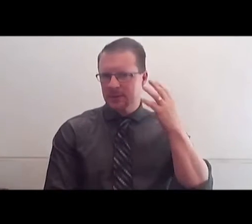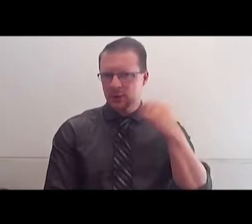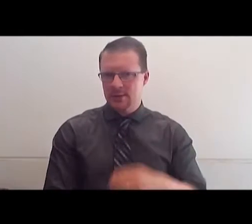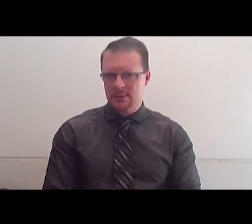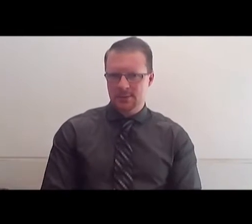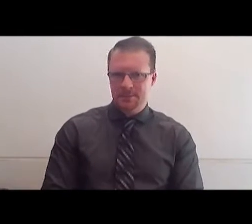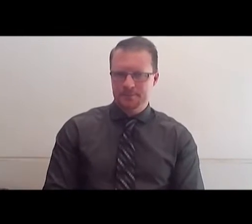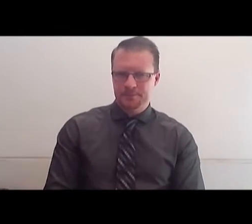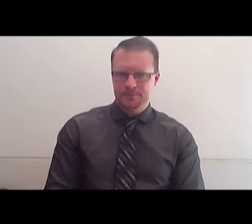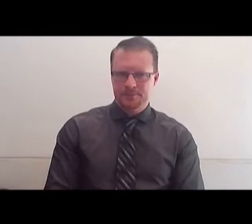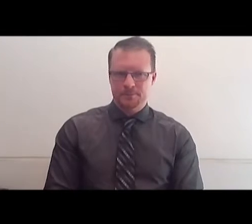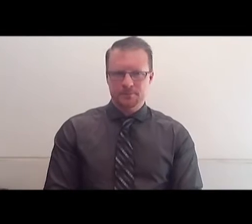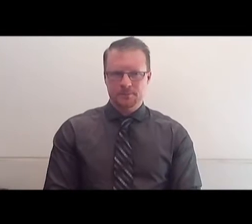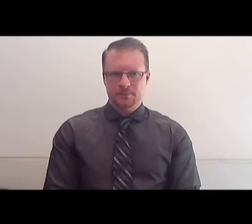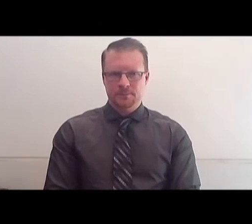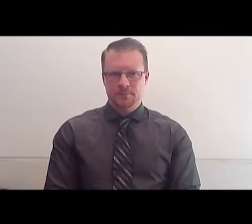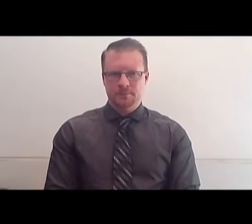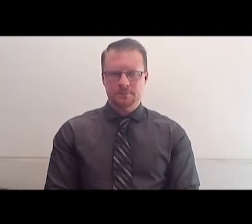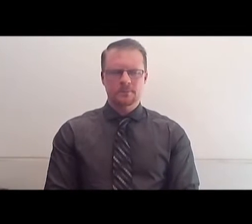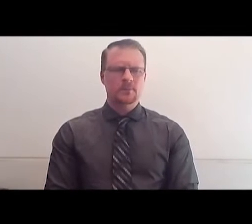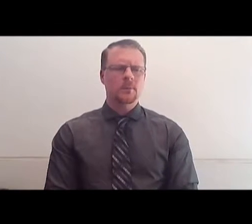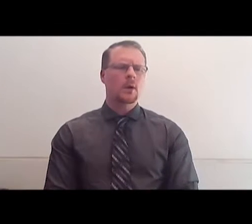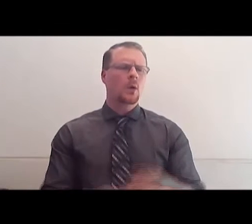that I personally have experienced that I'd like to share with you.